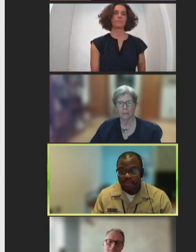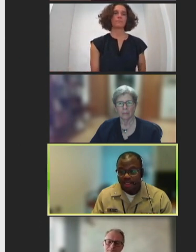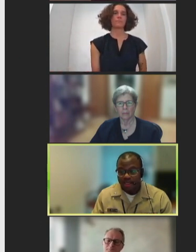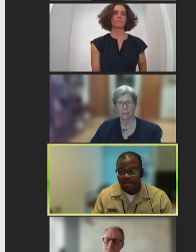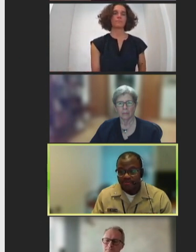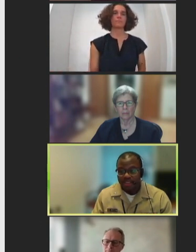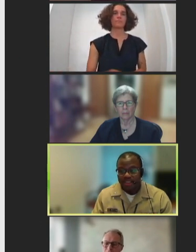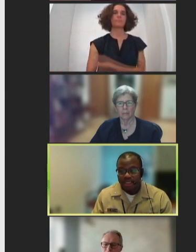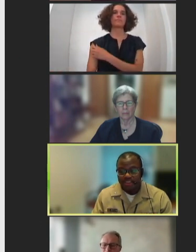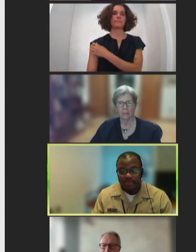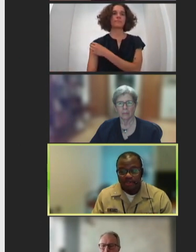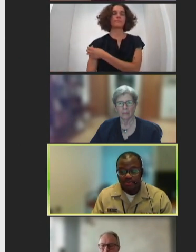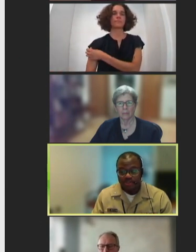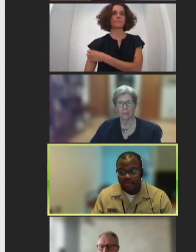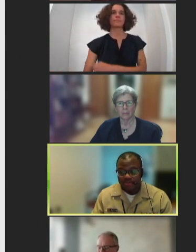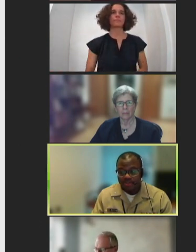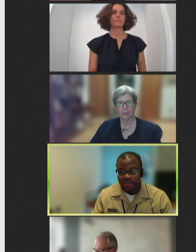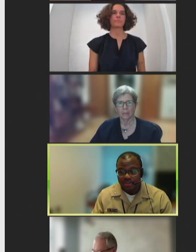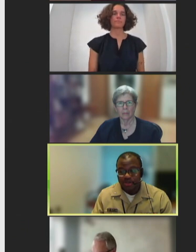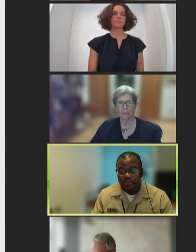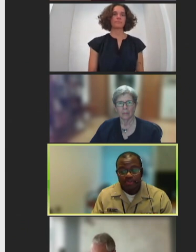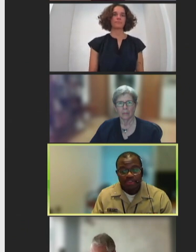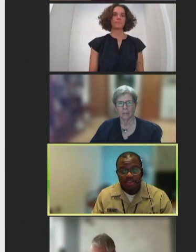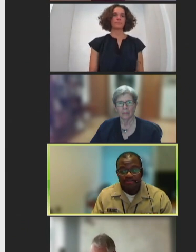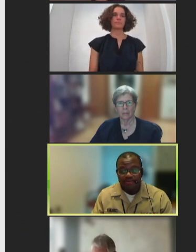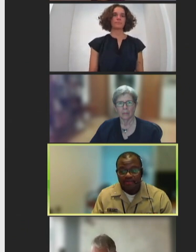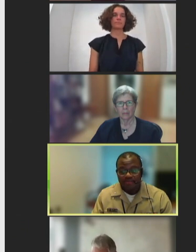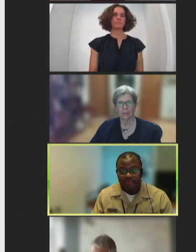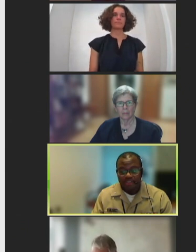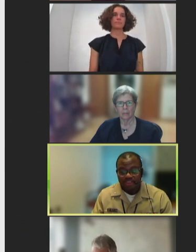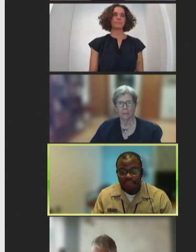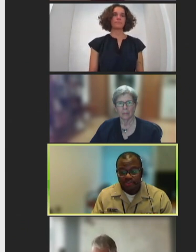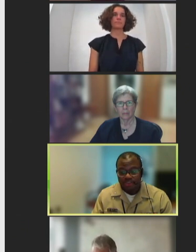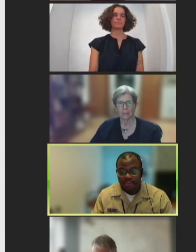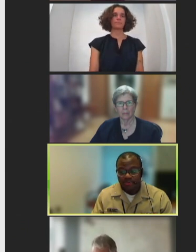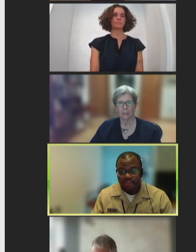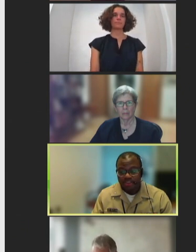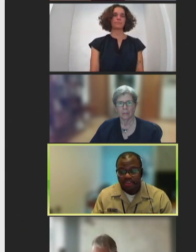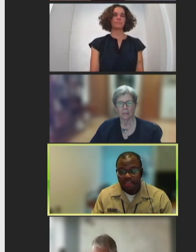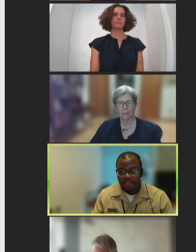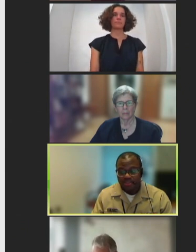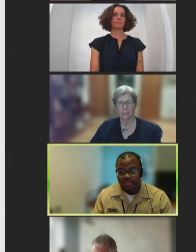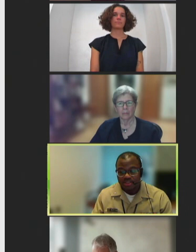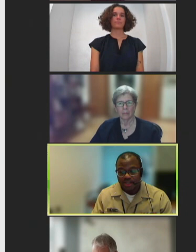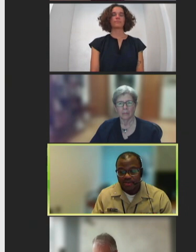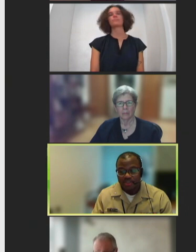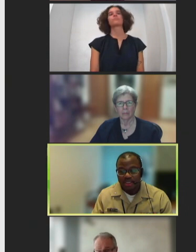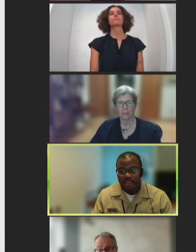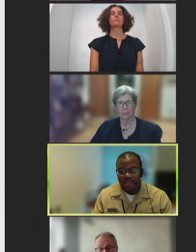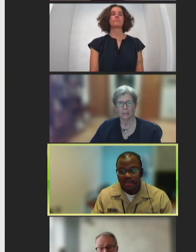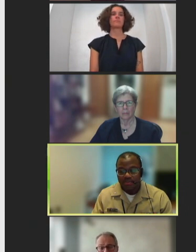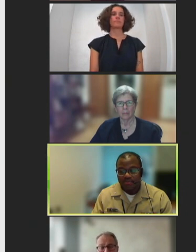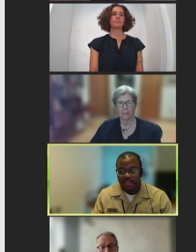a half cases per 100,000 representing a five -- a 6 percent increase in case count and a